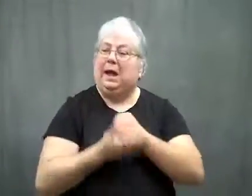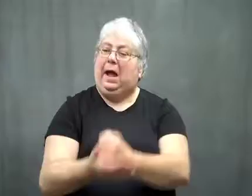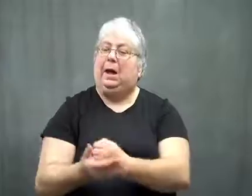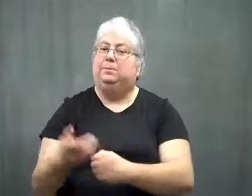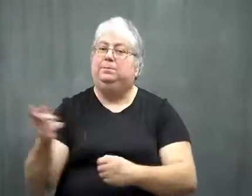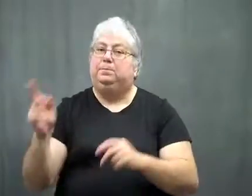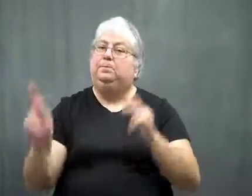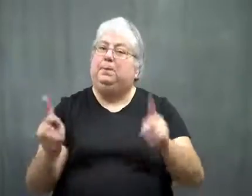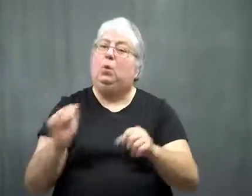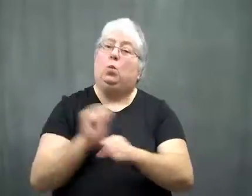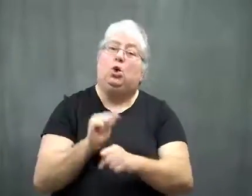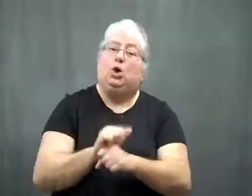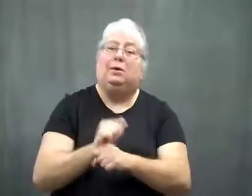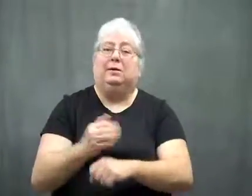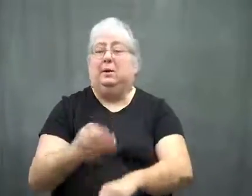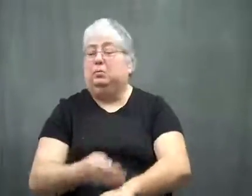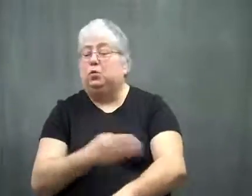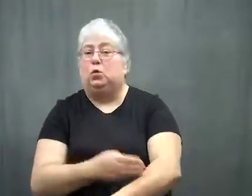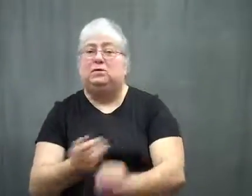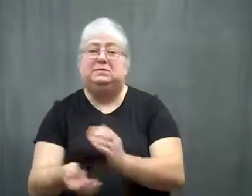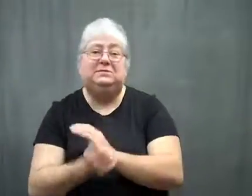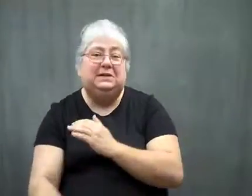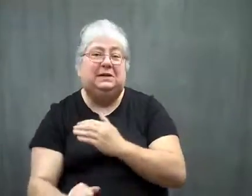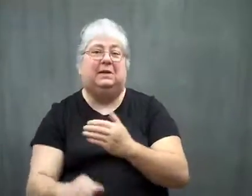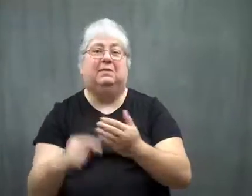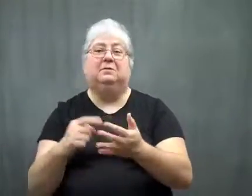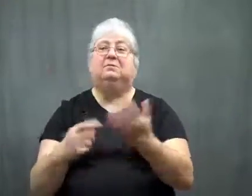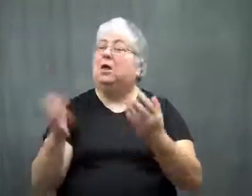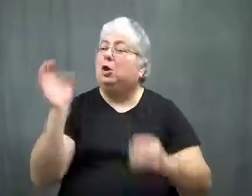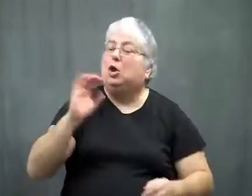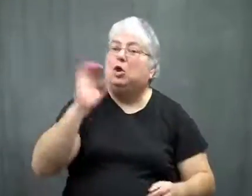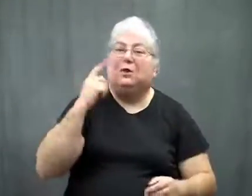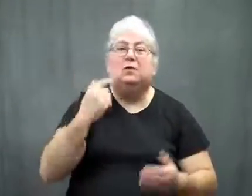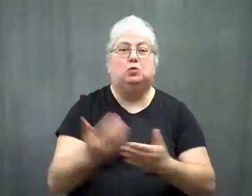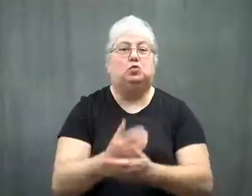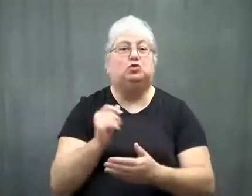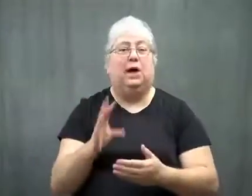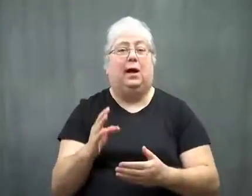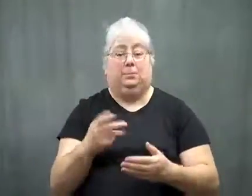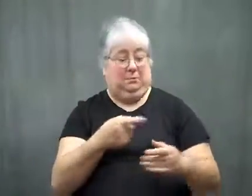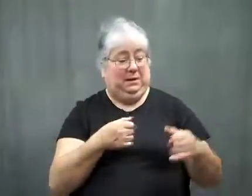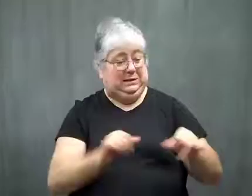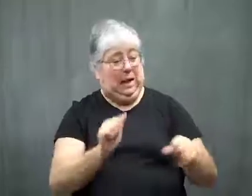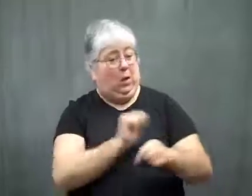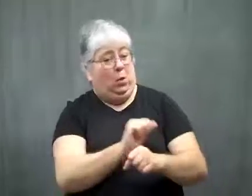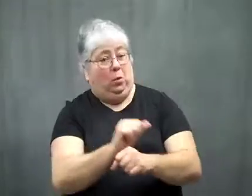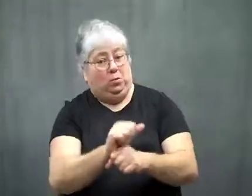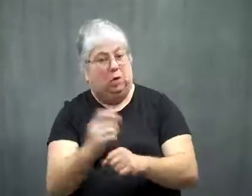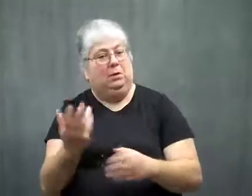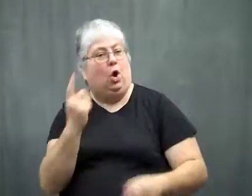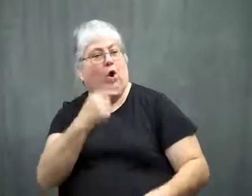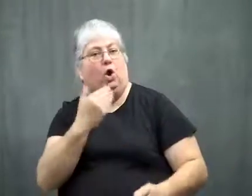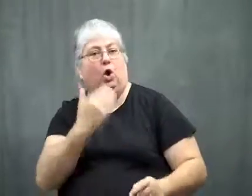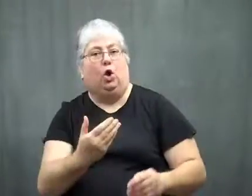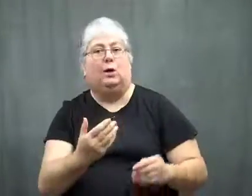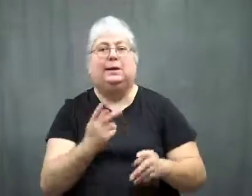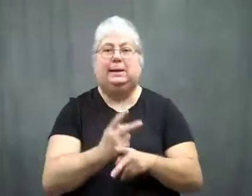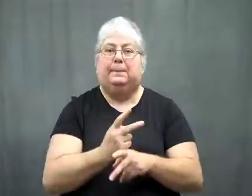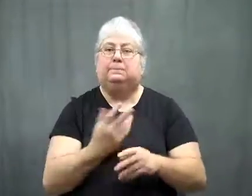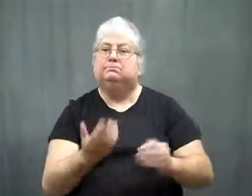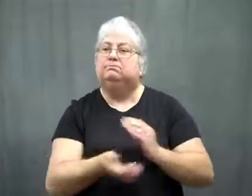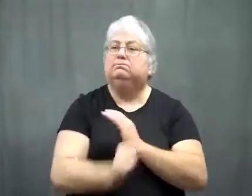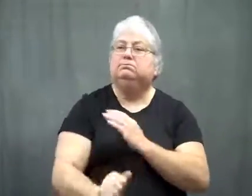It would help people upgrade skills as they look for work.